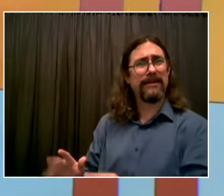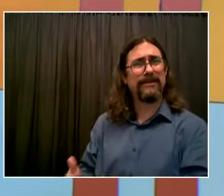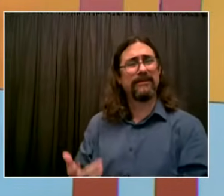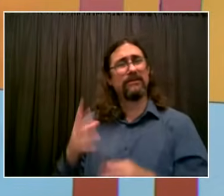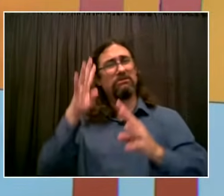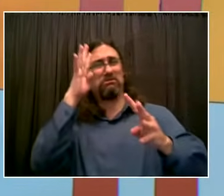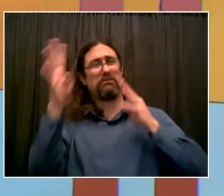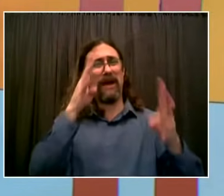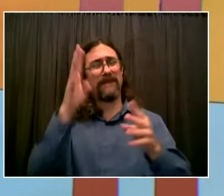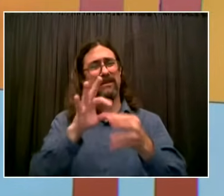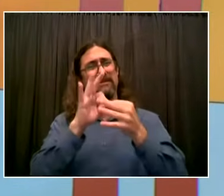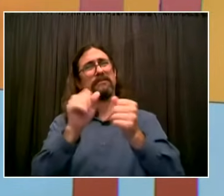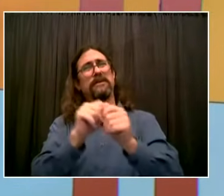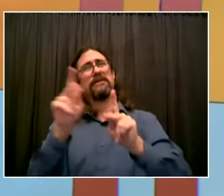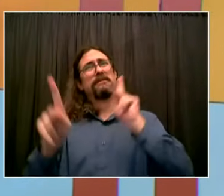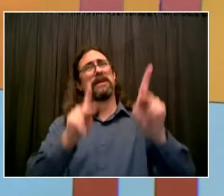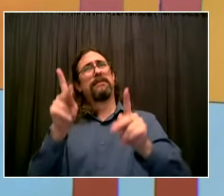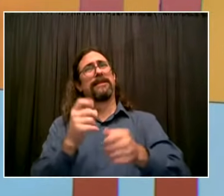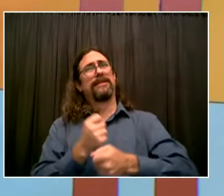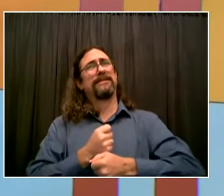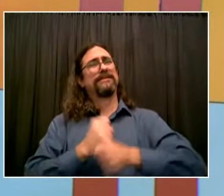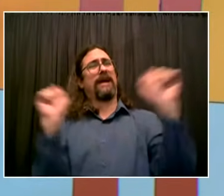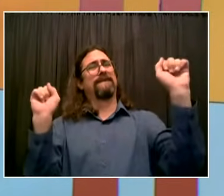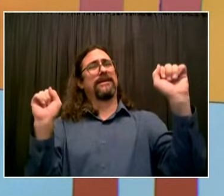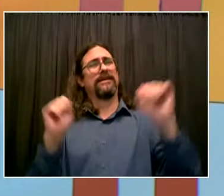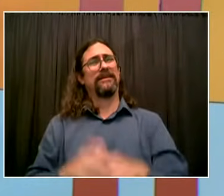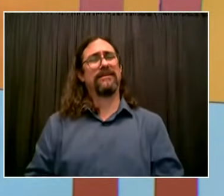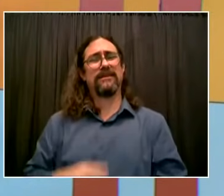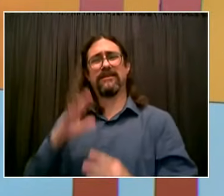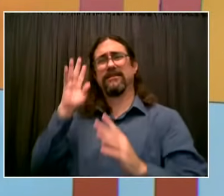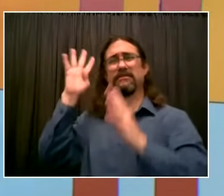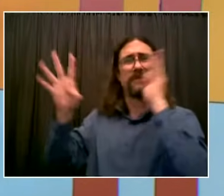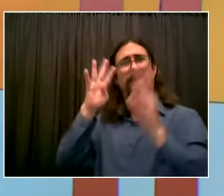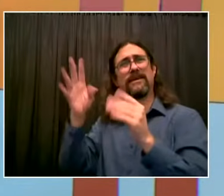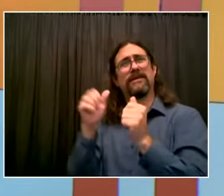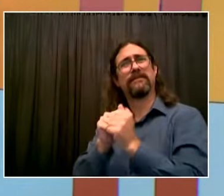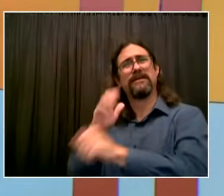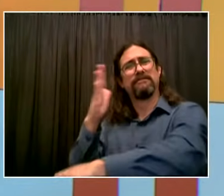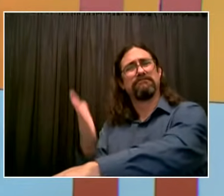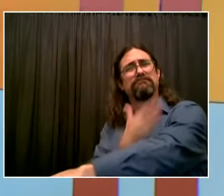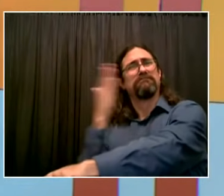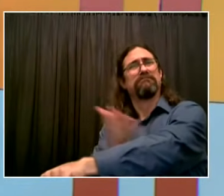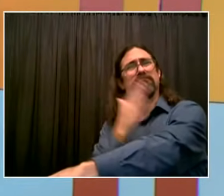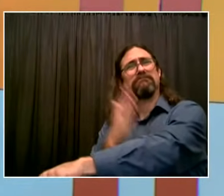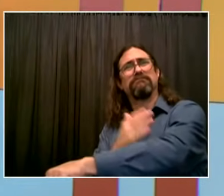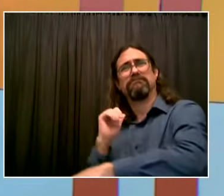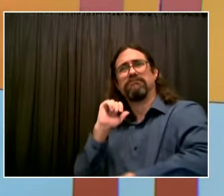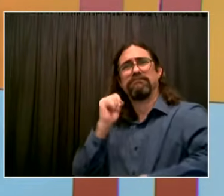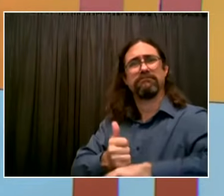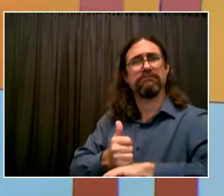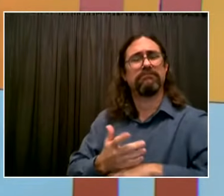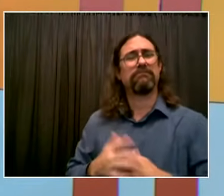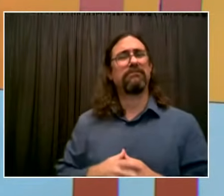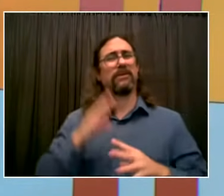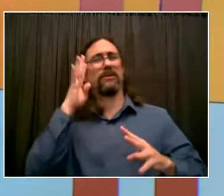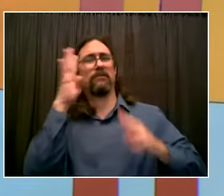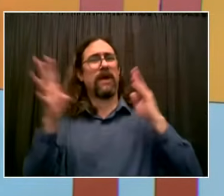ARE COMING OUT ON THE PUBLIC SAFETY FRONT. A HOST OF REFORMS HAVE BEEN MADE. A WHOLE SET OF